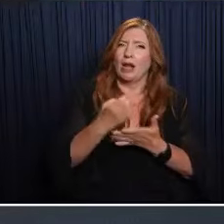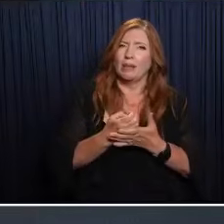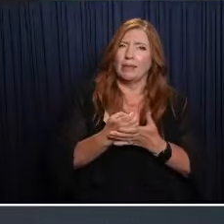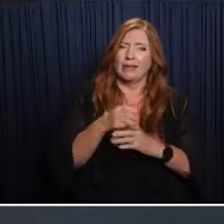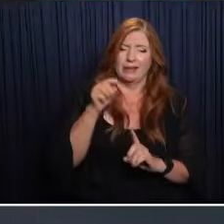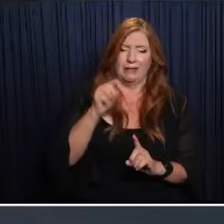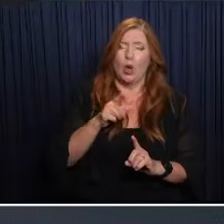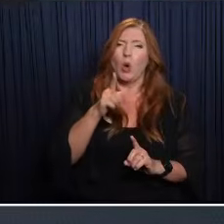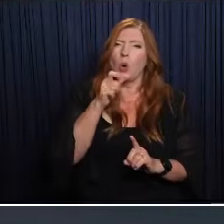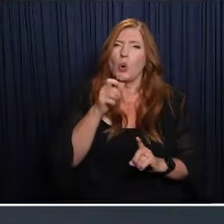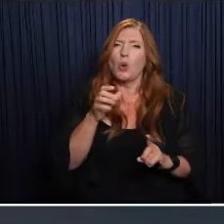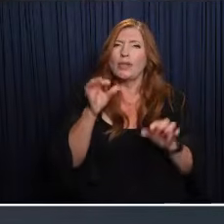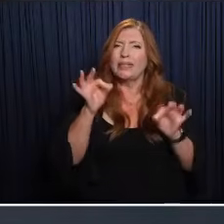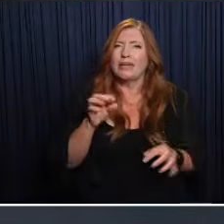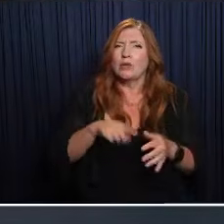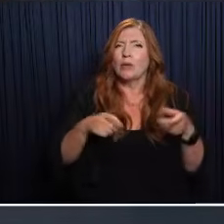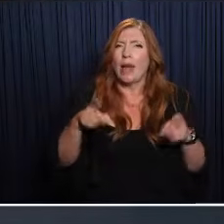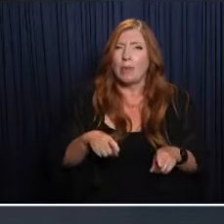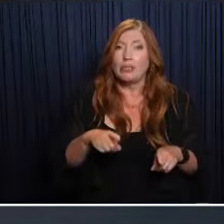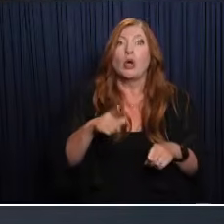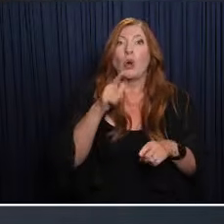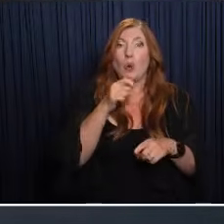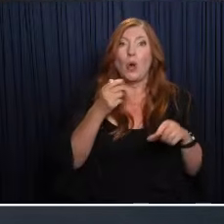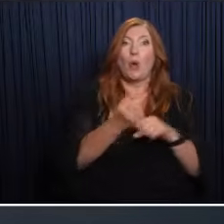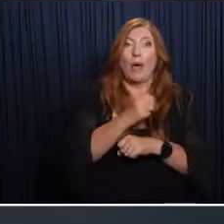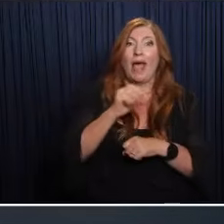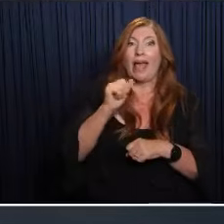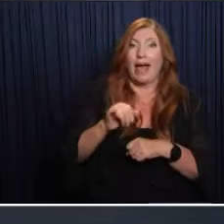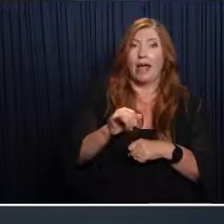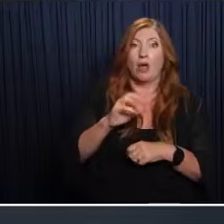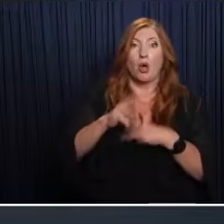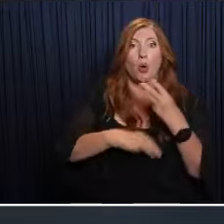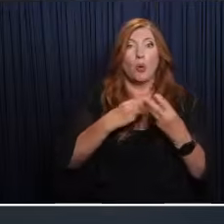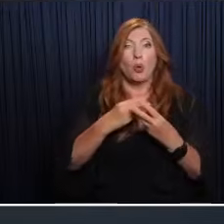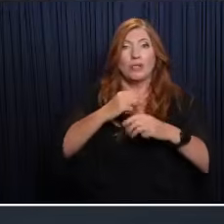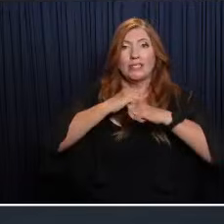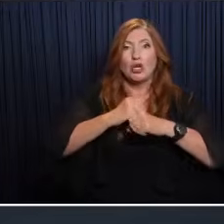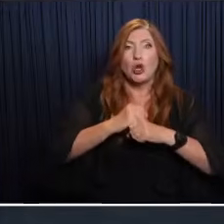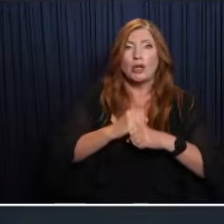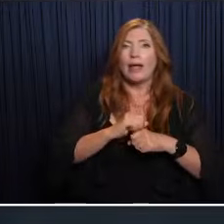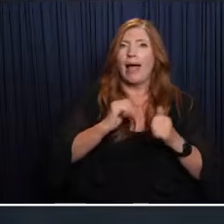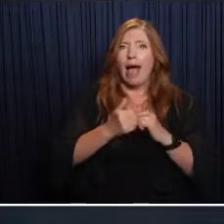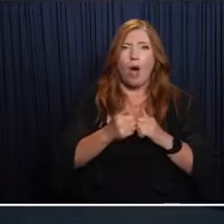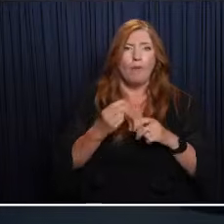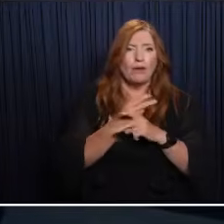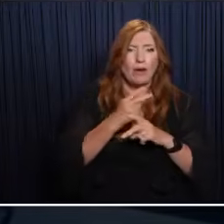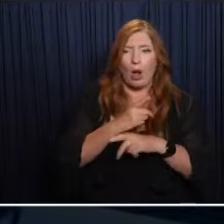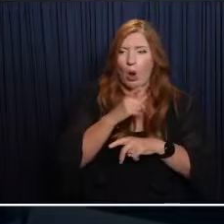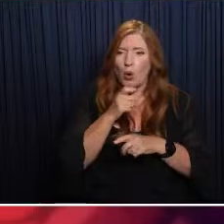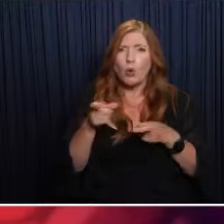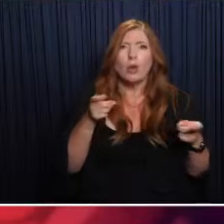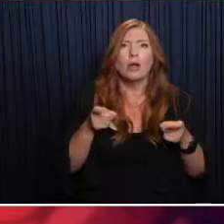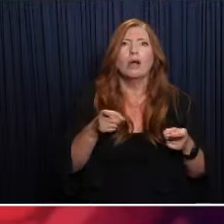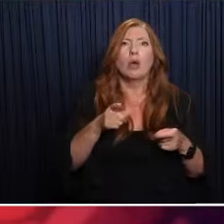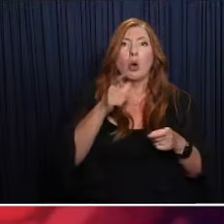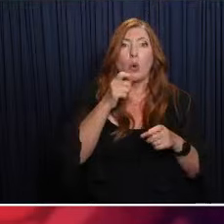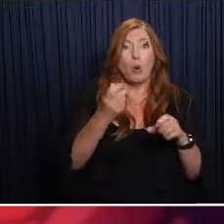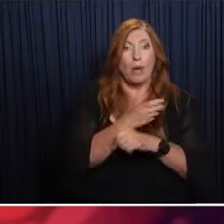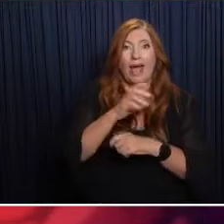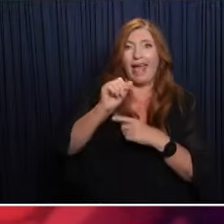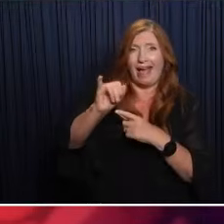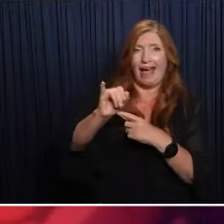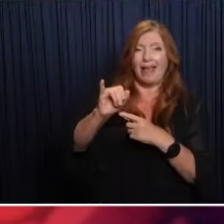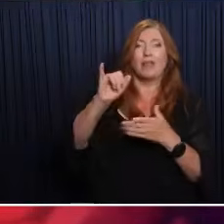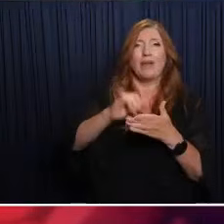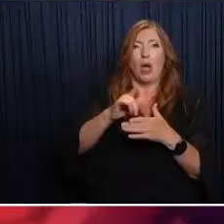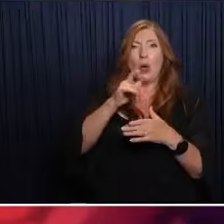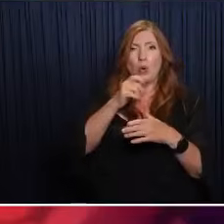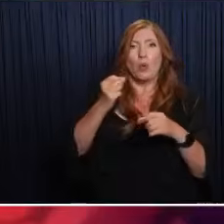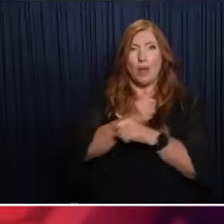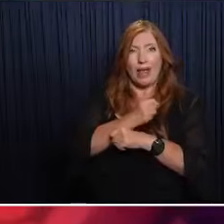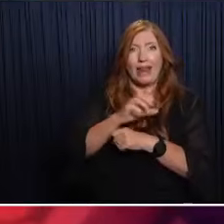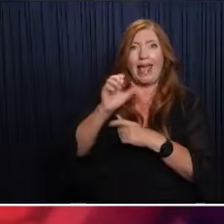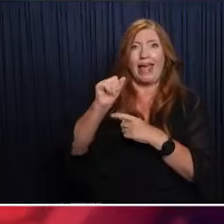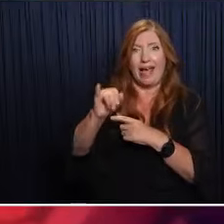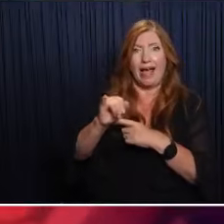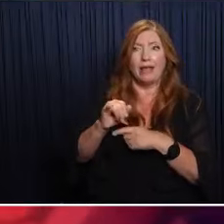BECAUSE THE WORLD'S ECONOMY WILL